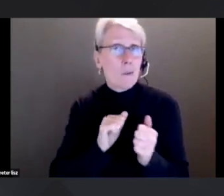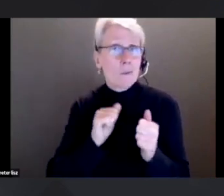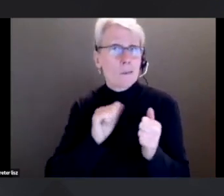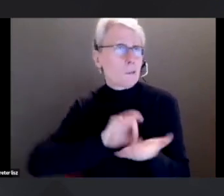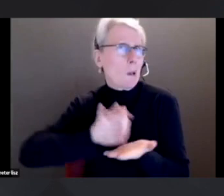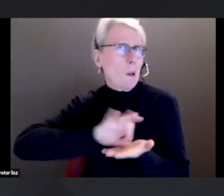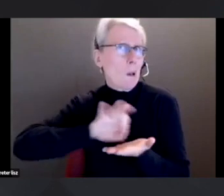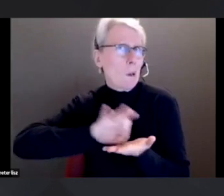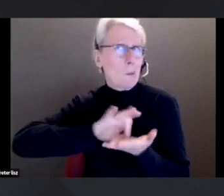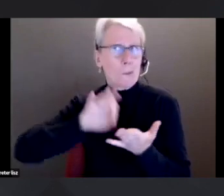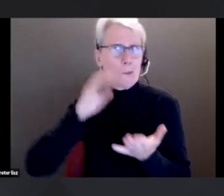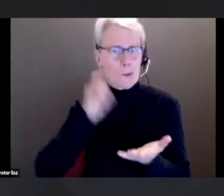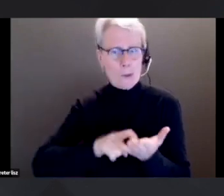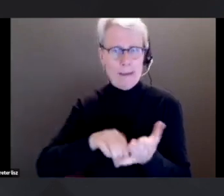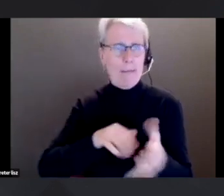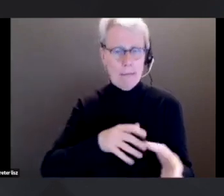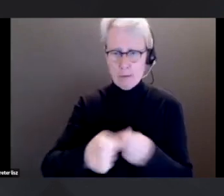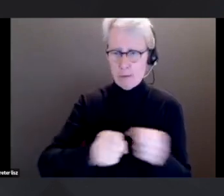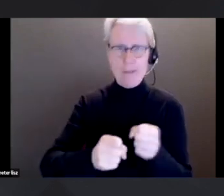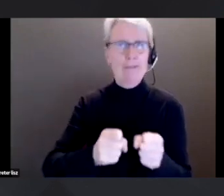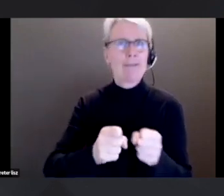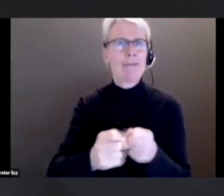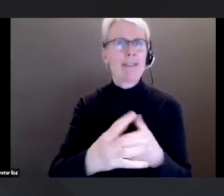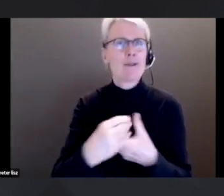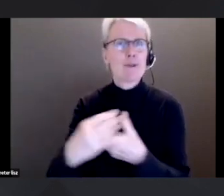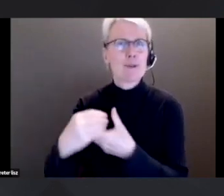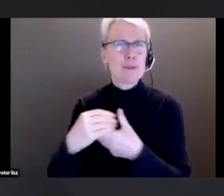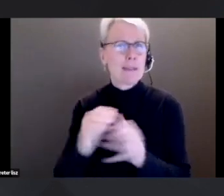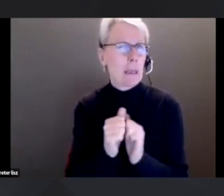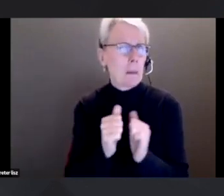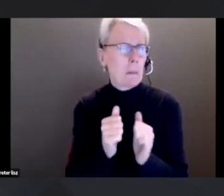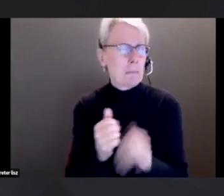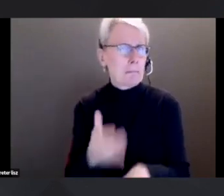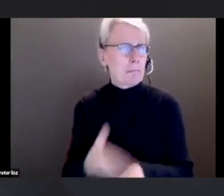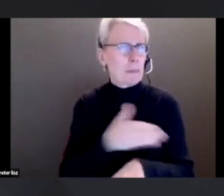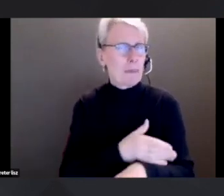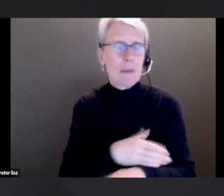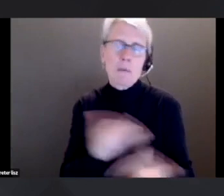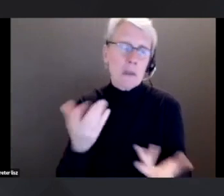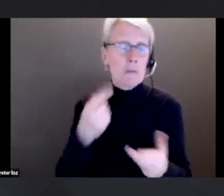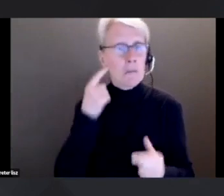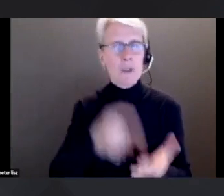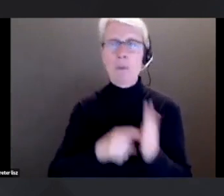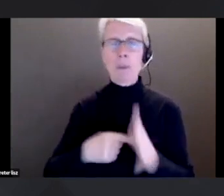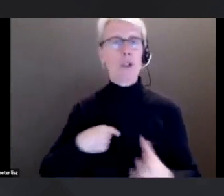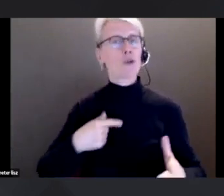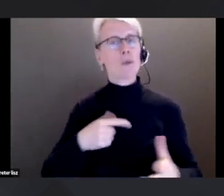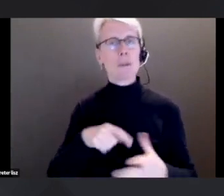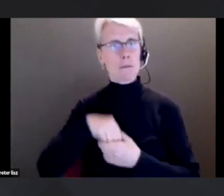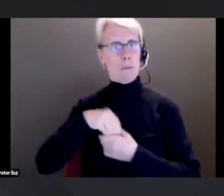from customers, positive feedback. We get, you know, some feedback into our Facebook message as well.